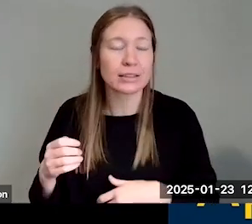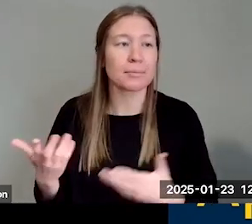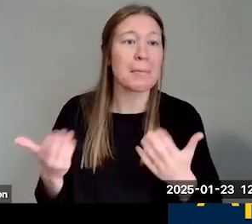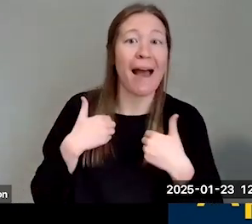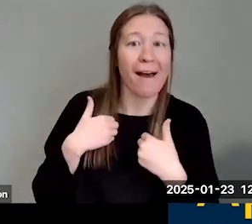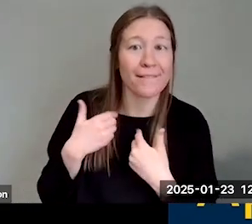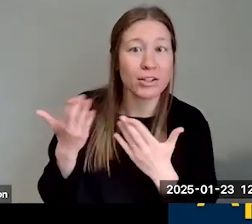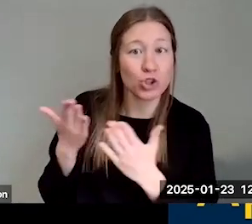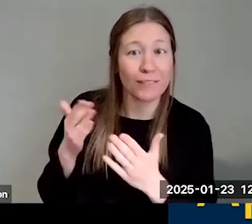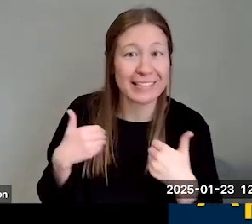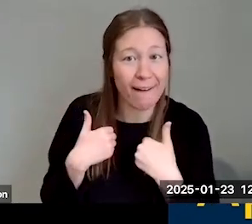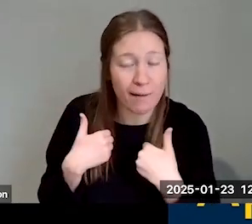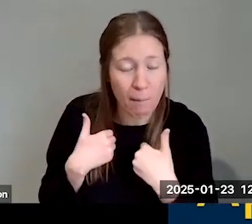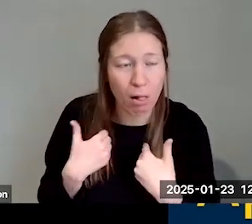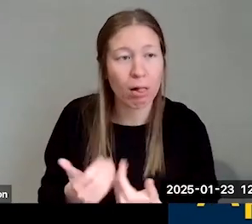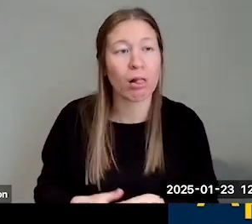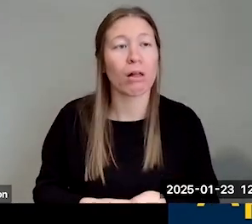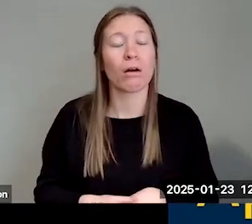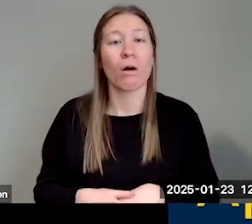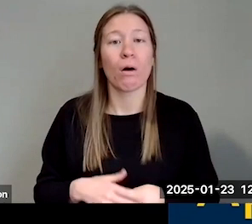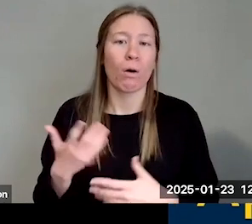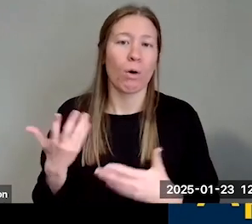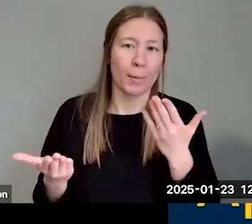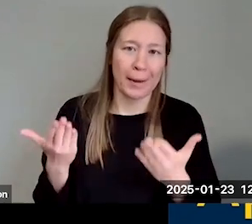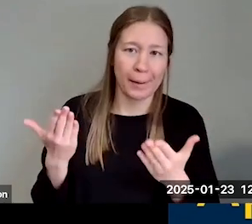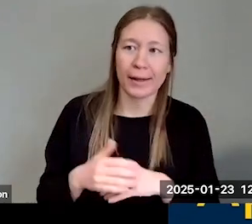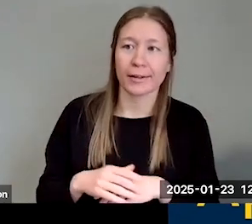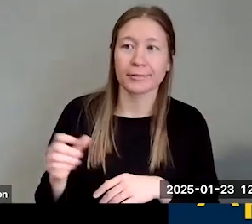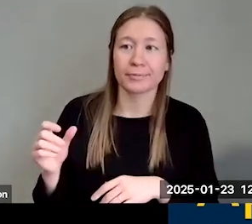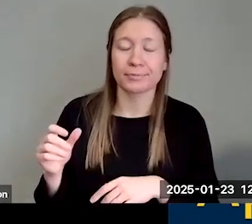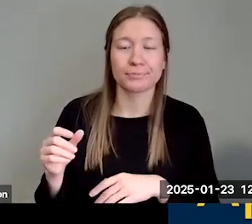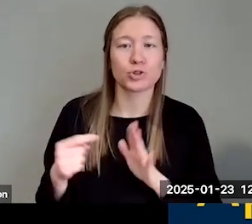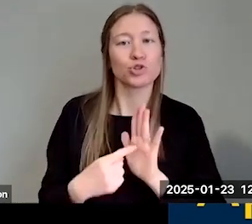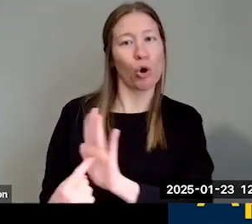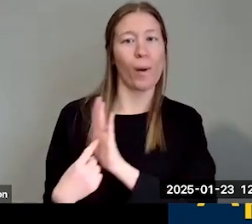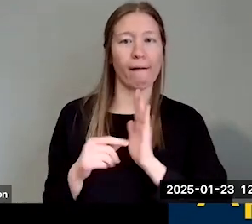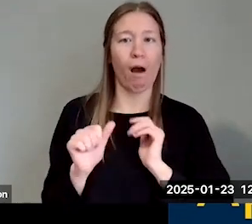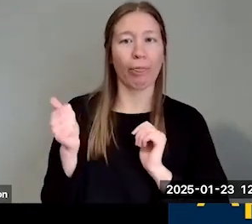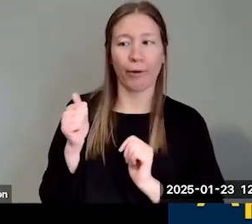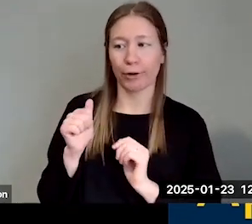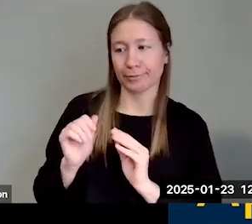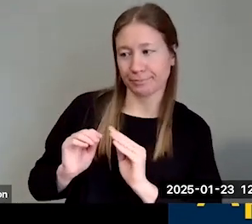or somebody experiencing other apparent symptoms or limitations.